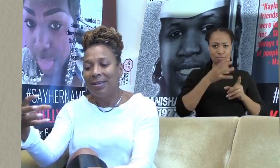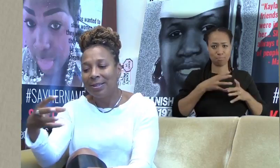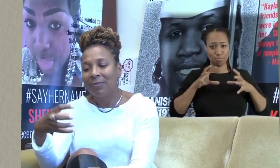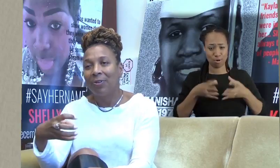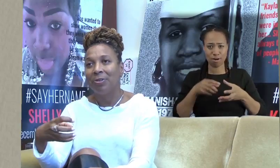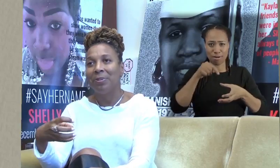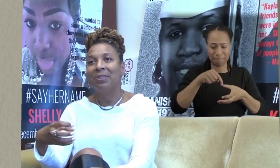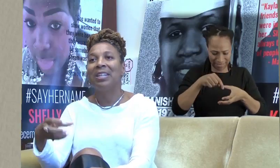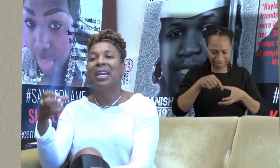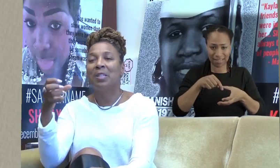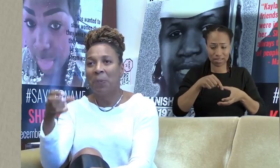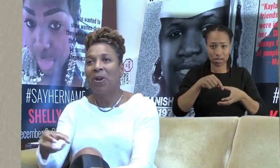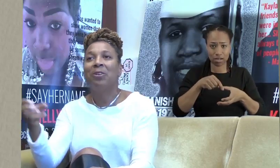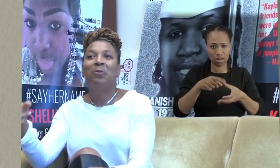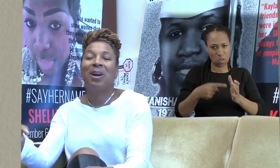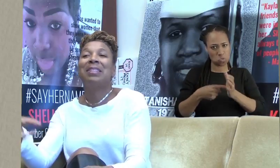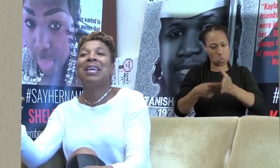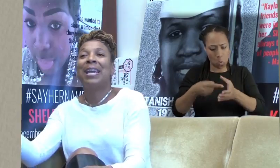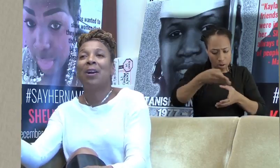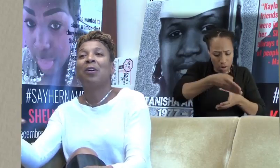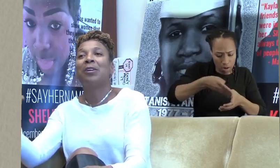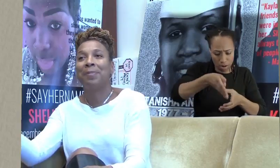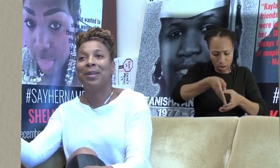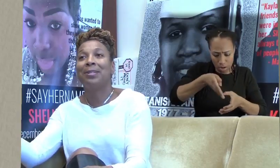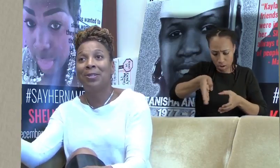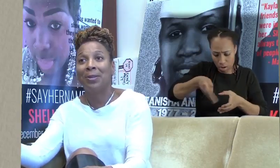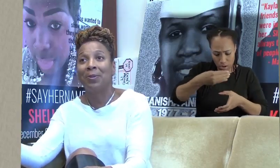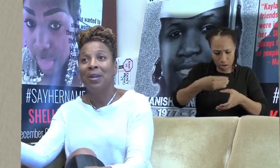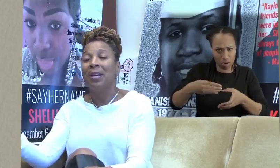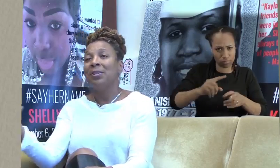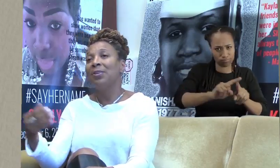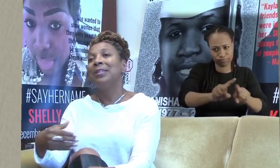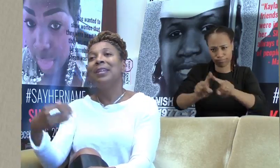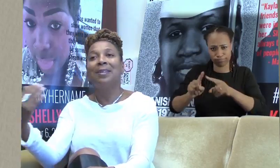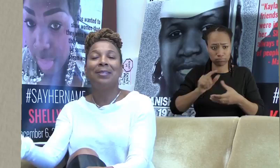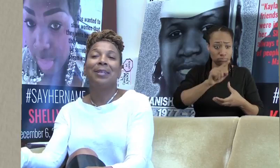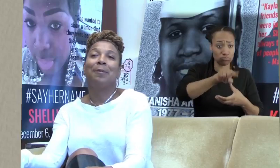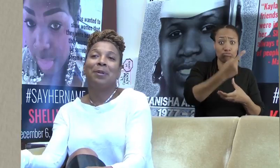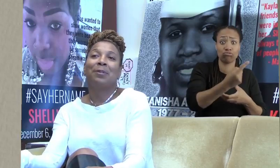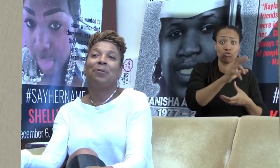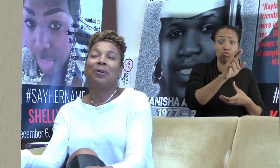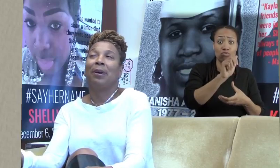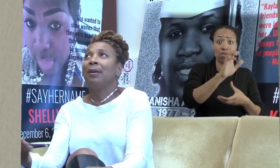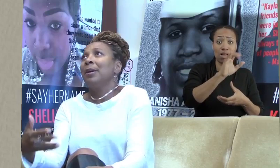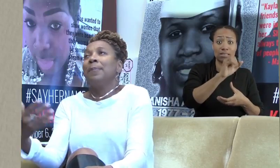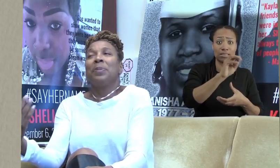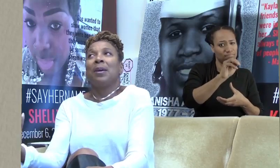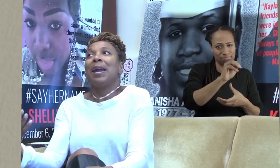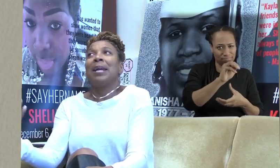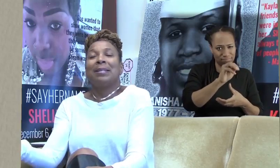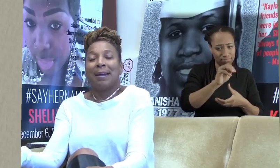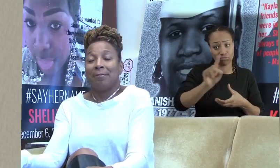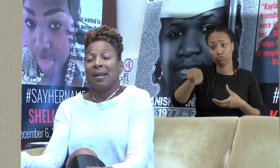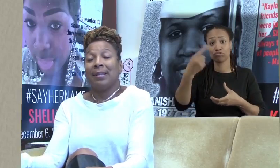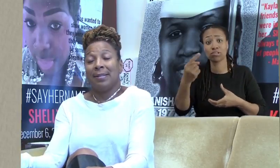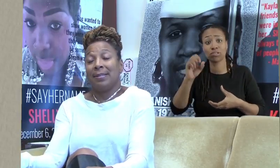And it seems as though an intersection nicely showed that. So, it’s not just that you’re getting hit by racism and you’re not just